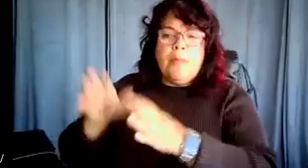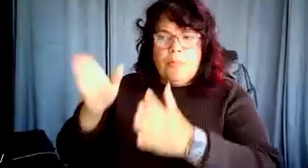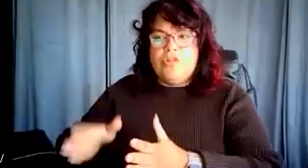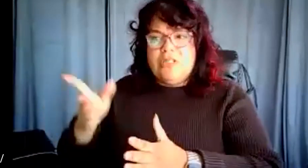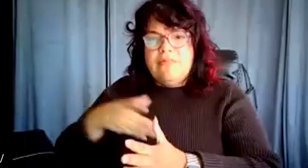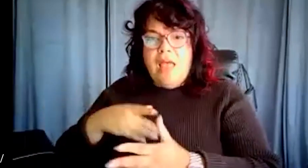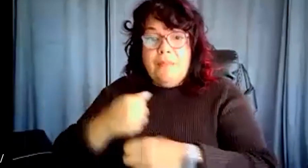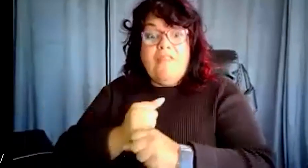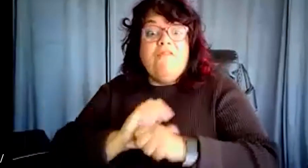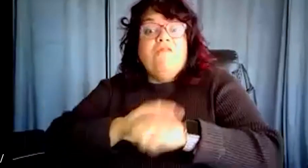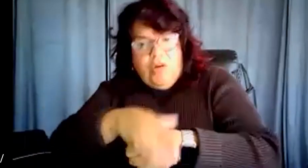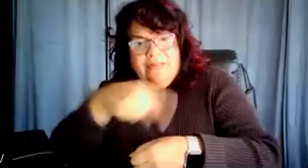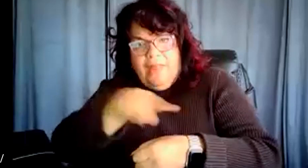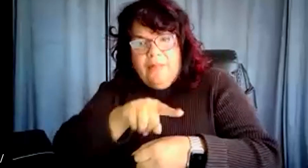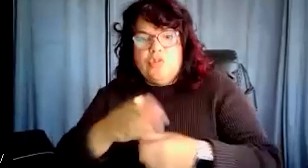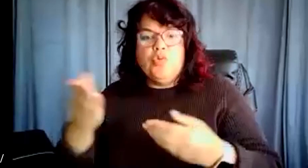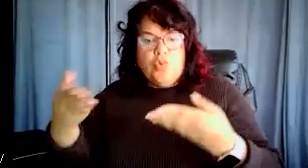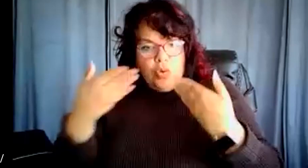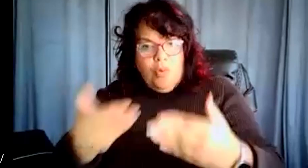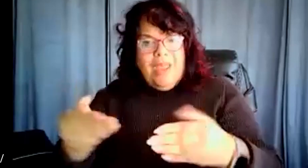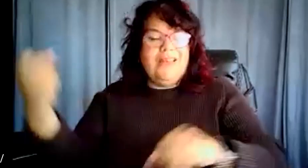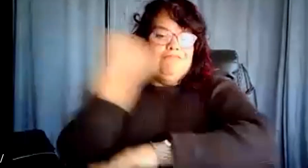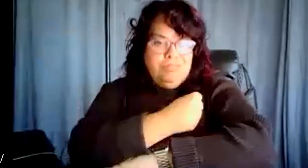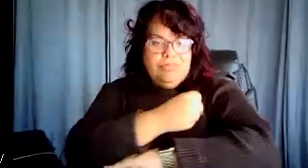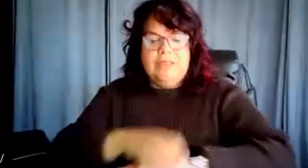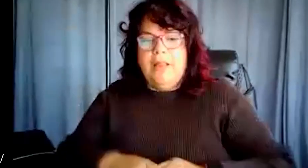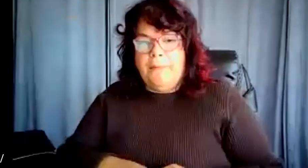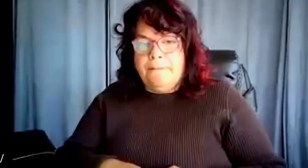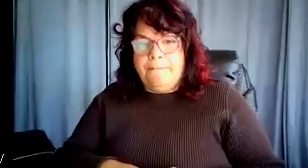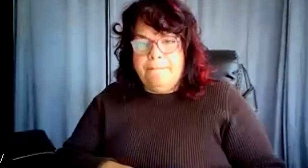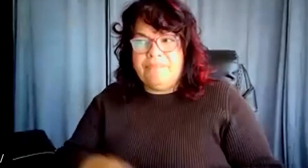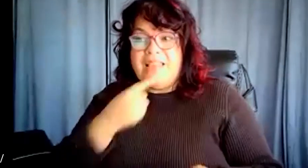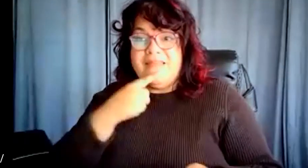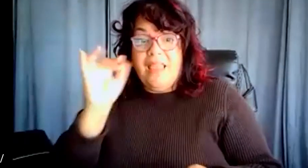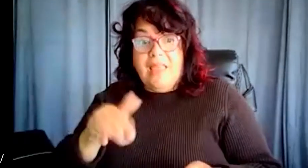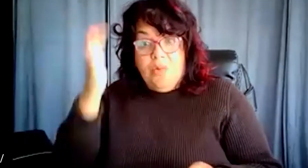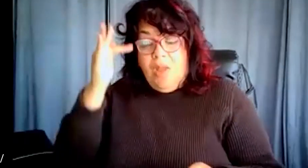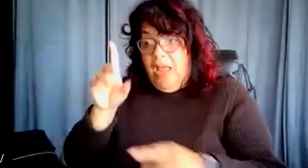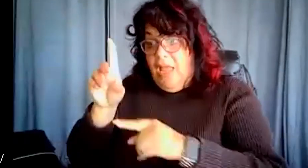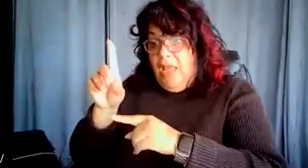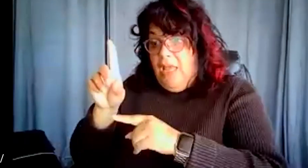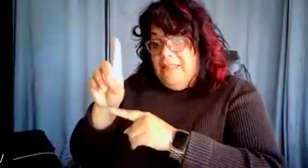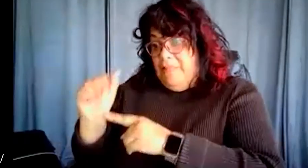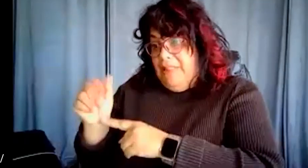And so, I say this because disability history is human history, and to encompass all of